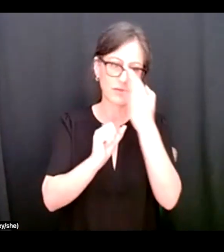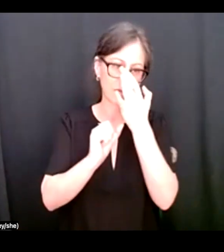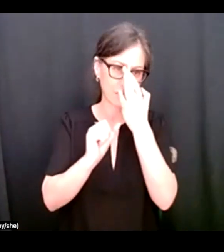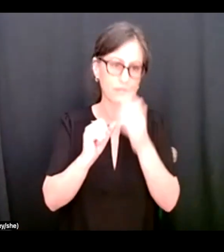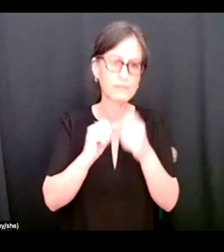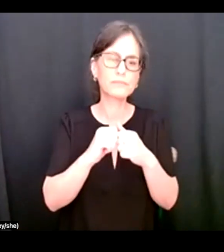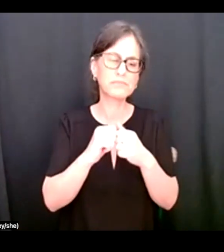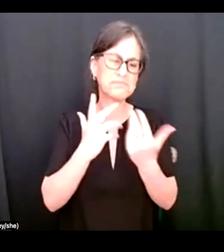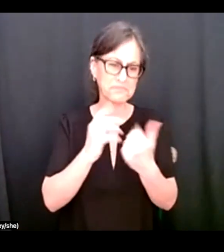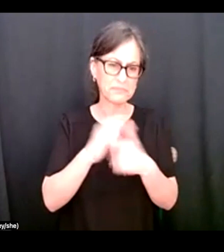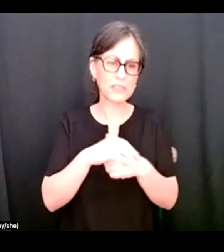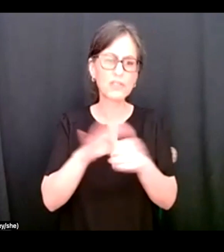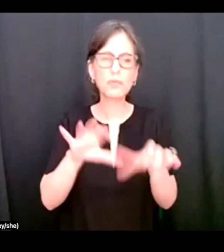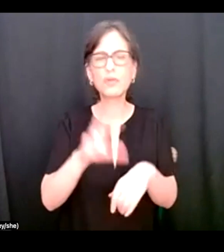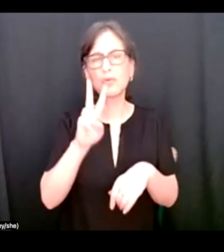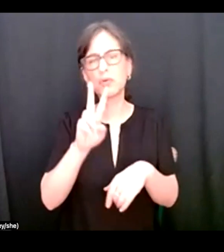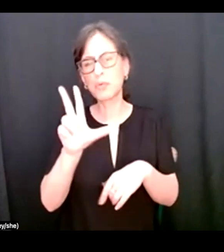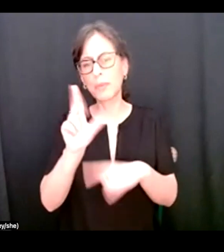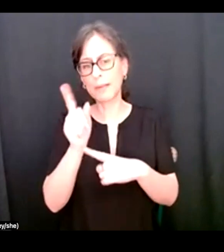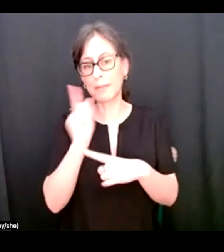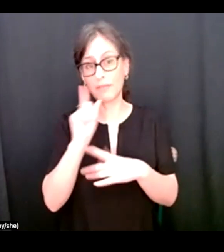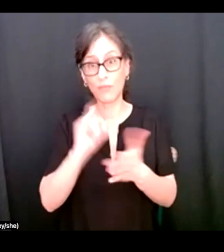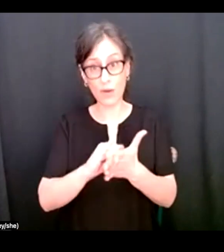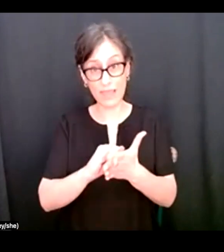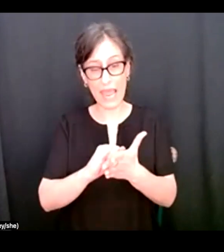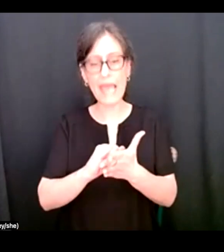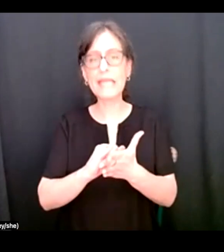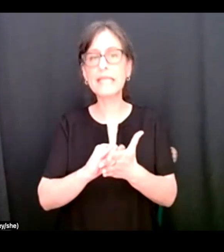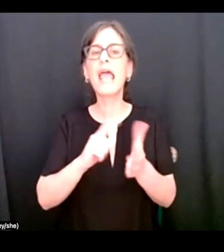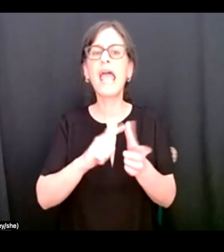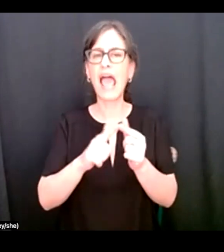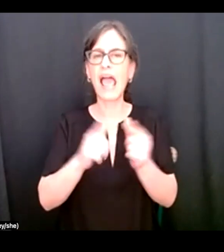we'll do, we'll do two or three minutes of that if that's okay. And then we'll come back and then